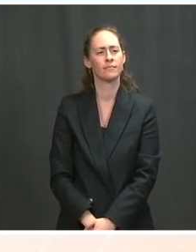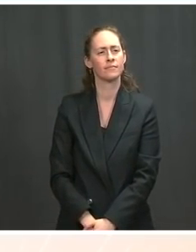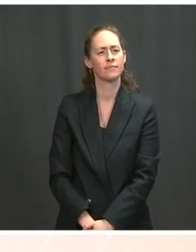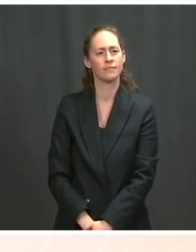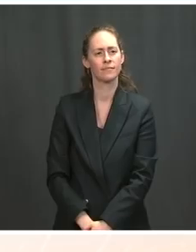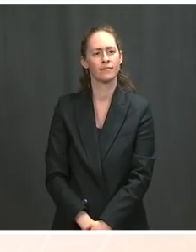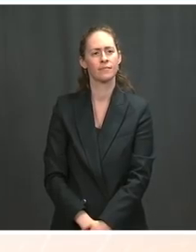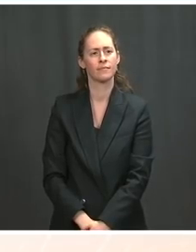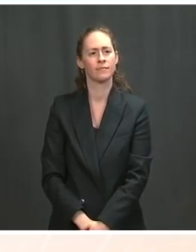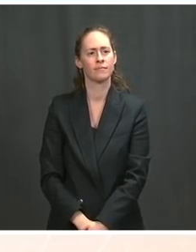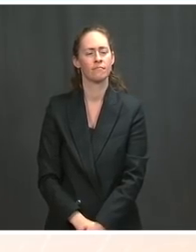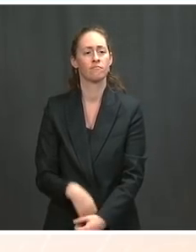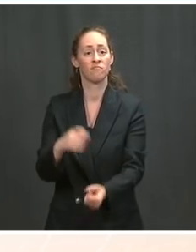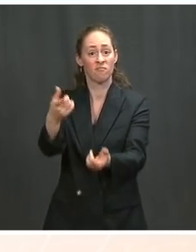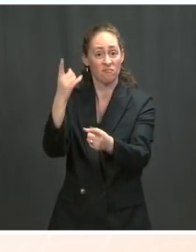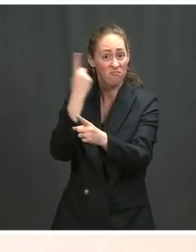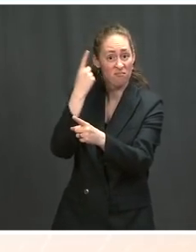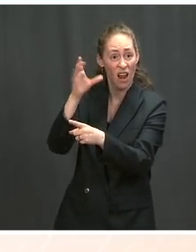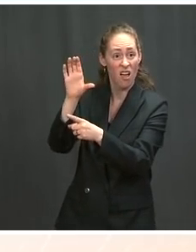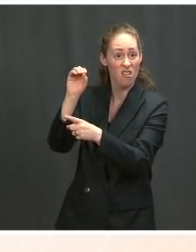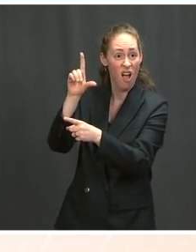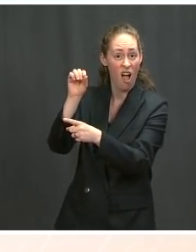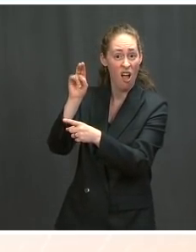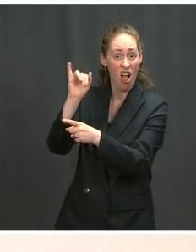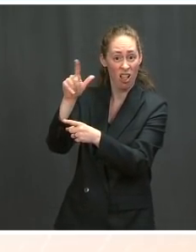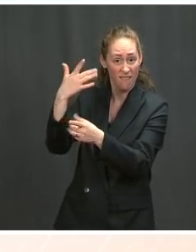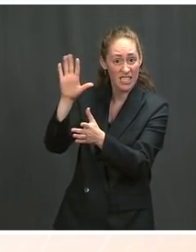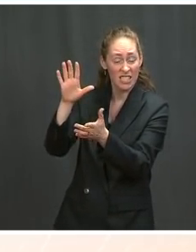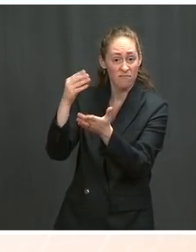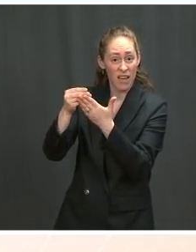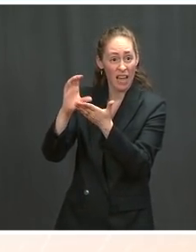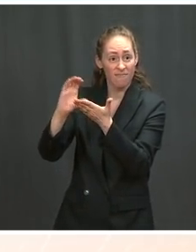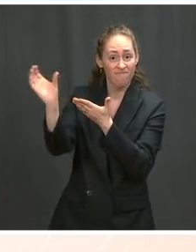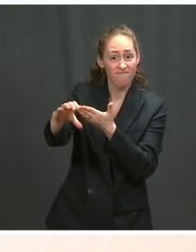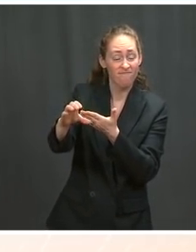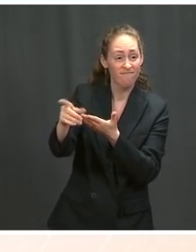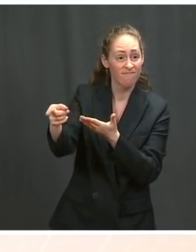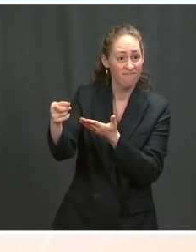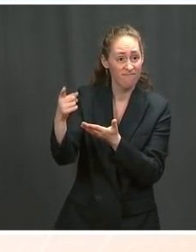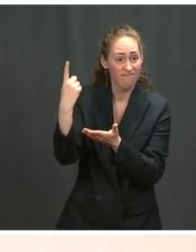Ms. Psaki: Well, first, Steve, let me say that I'd refer you to the company for any confirmation of --